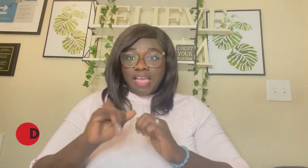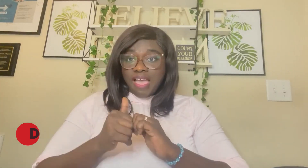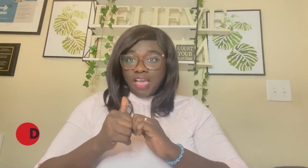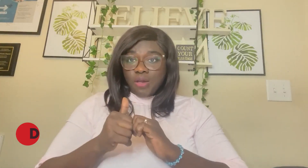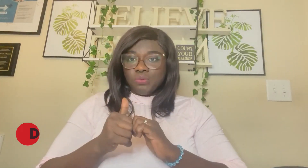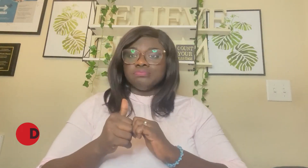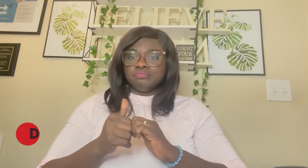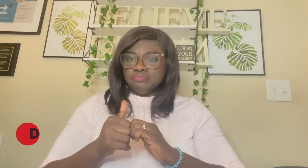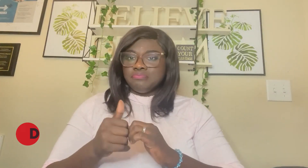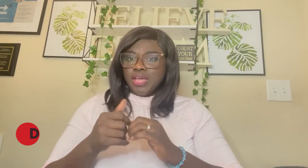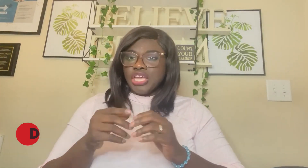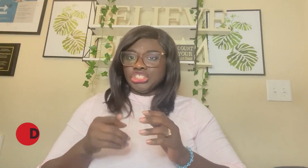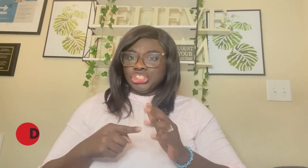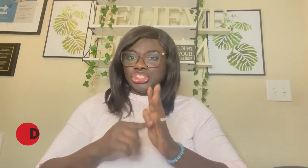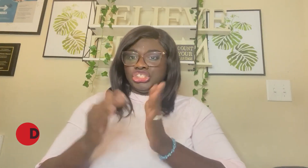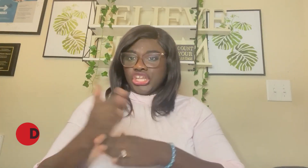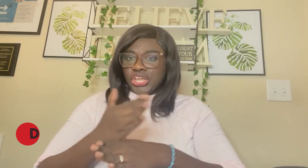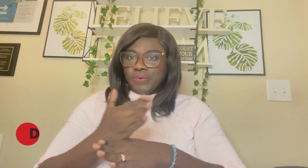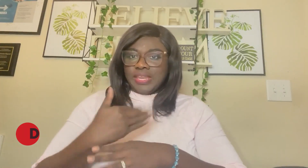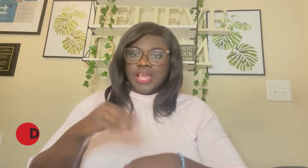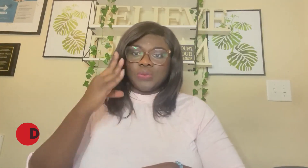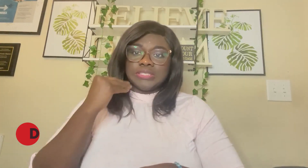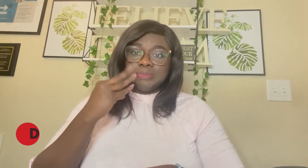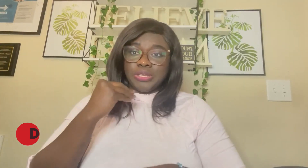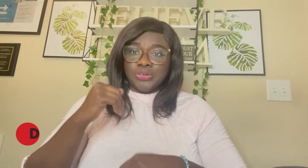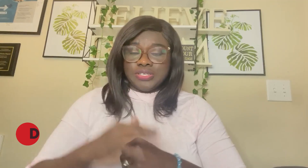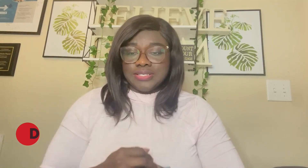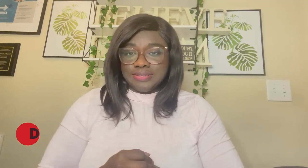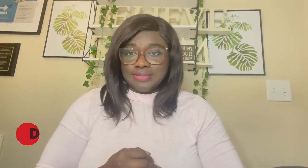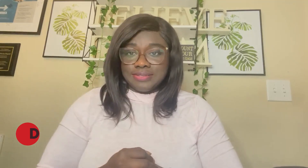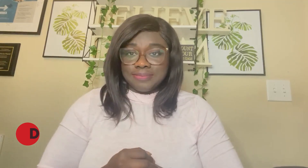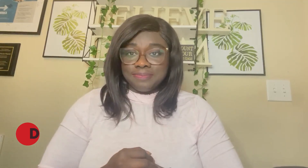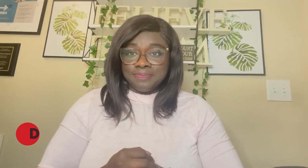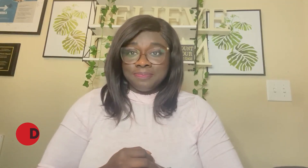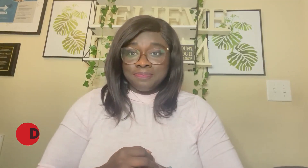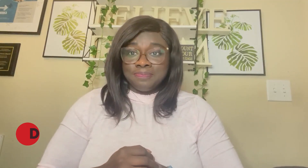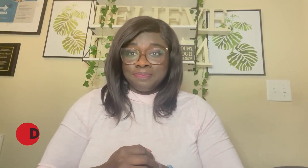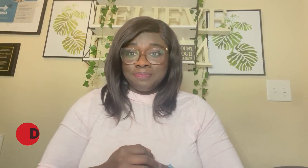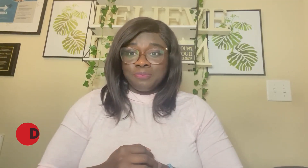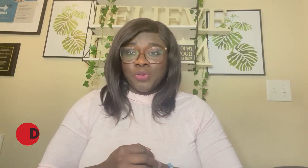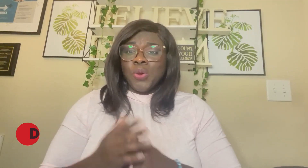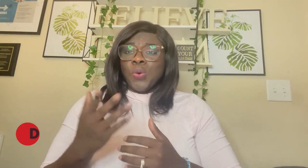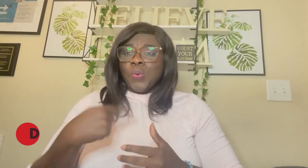How? Sharing our experiences.